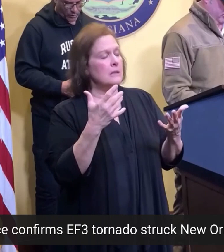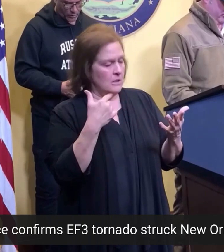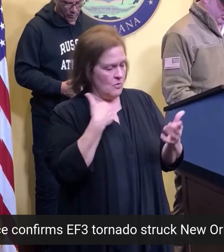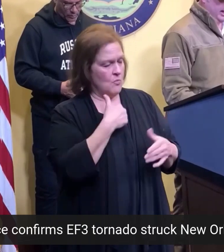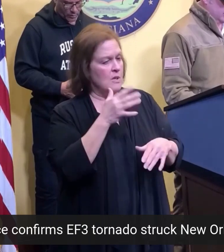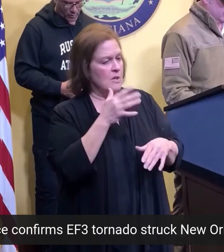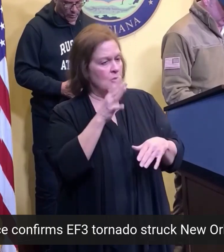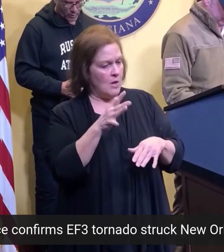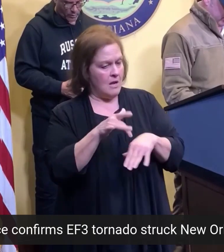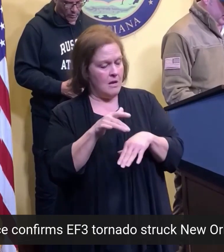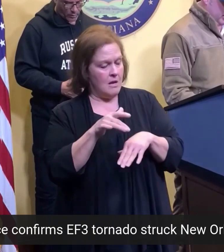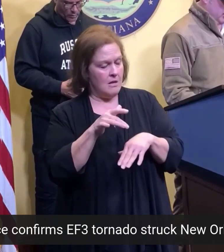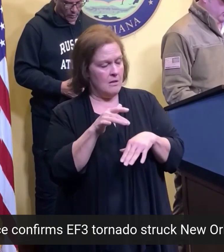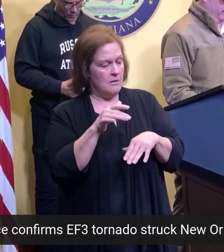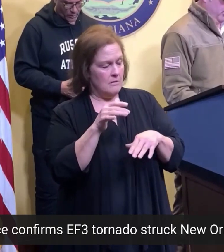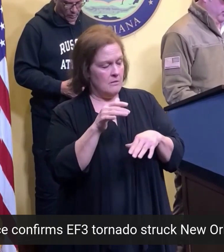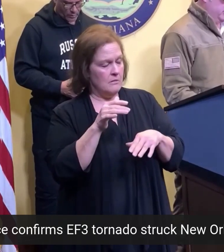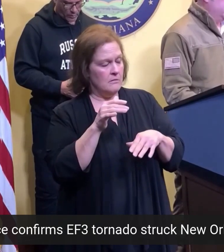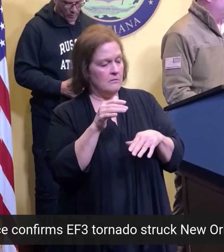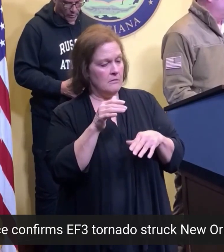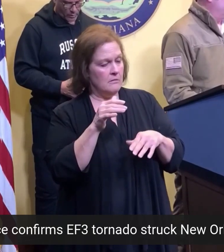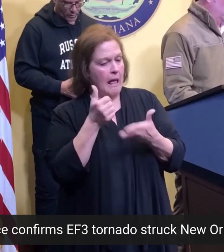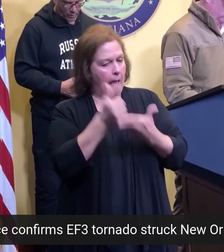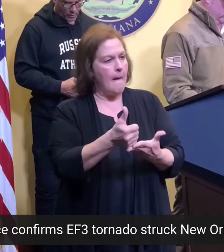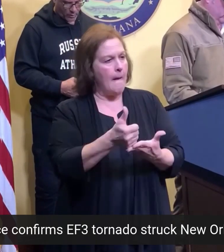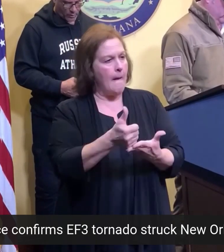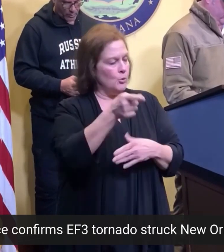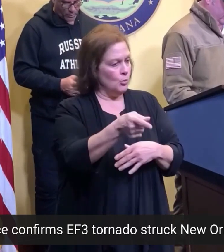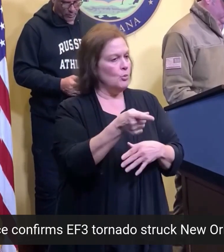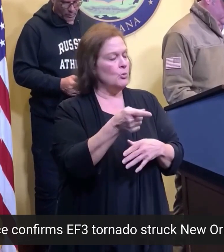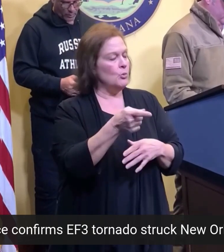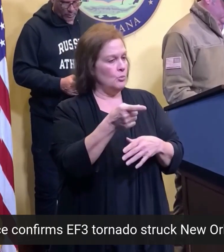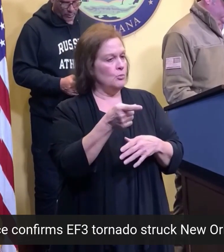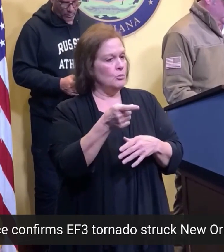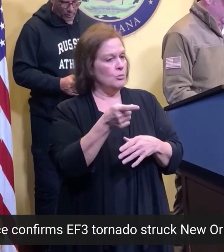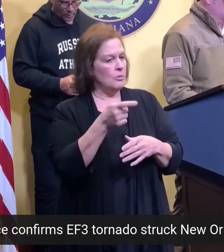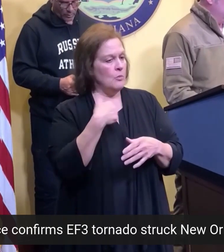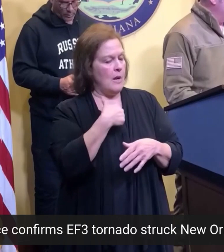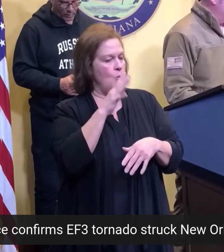or connect you i'm sorry with volunteers from local relief organizations community groups